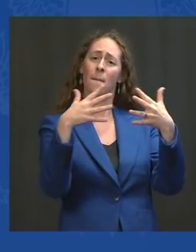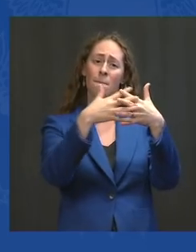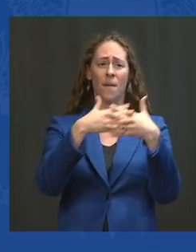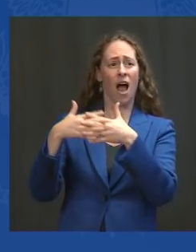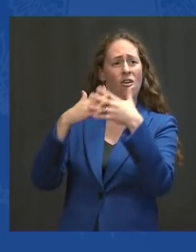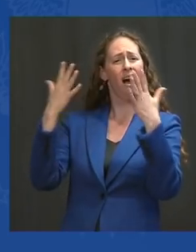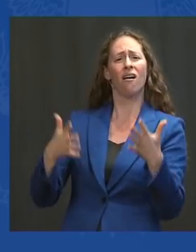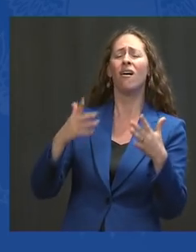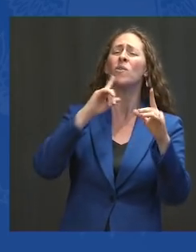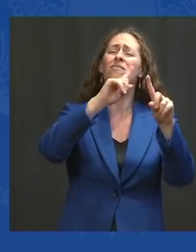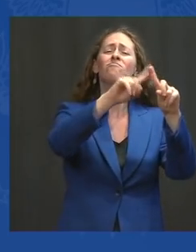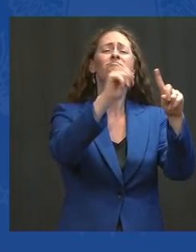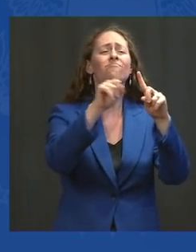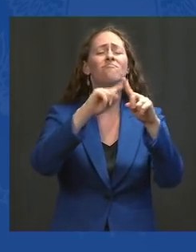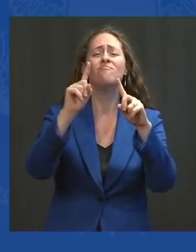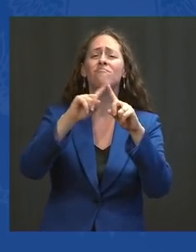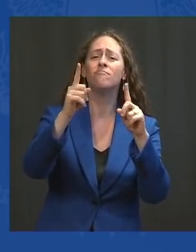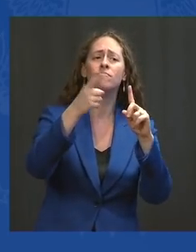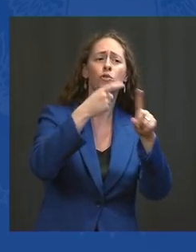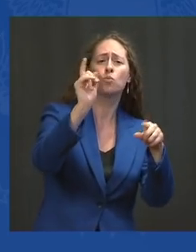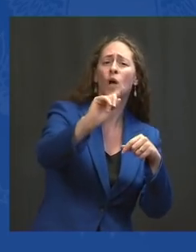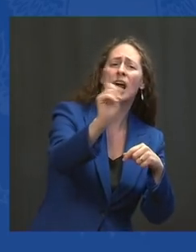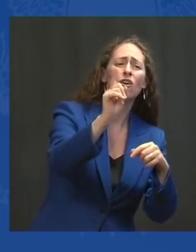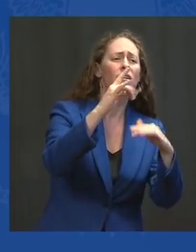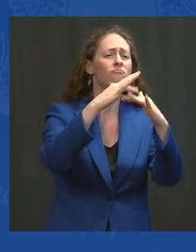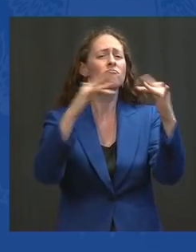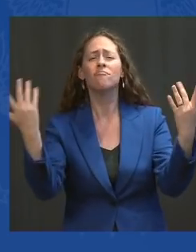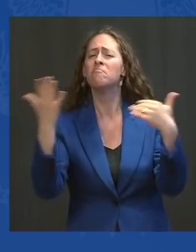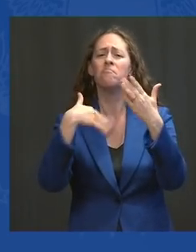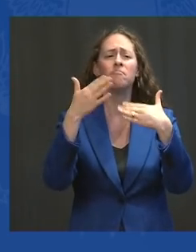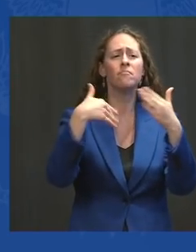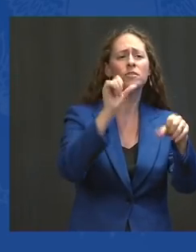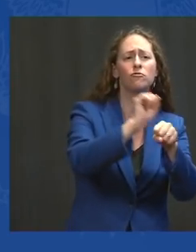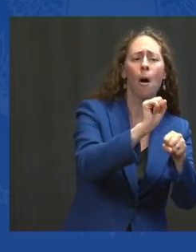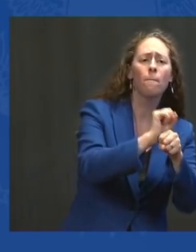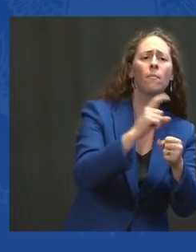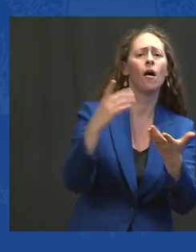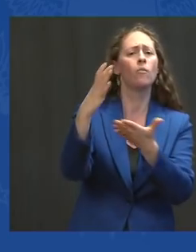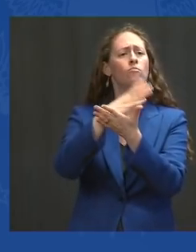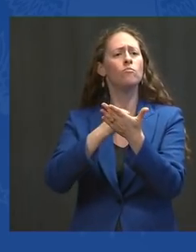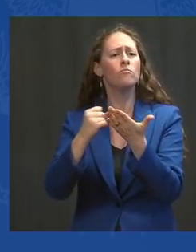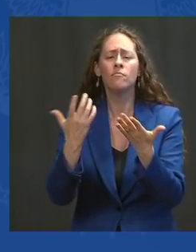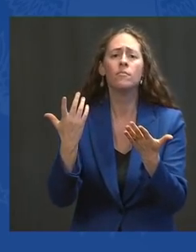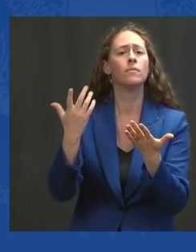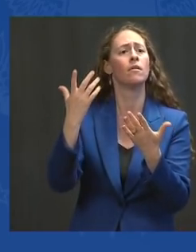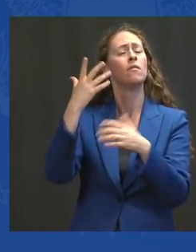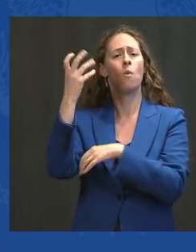They voted for good jobs and higher wages. They voted for racial equity and justice.